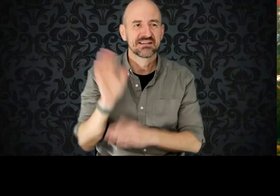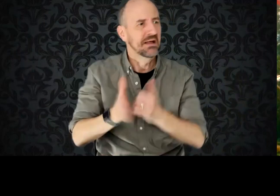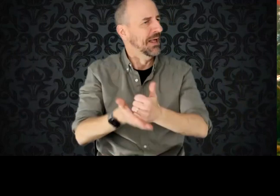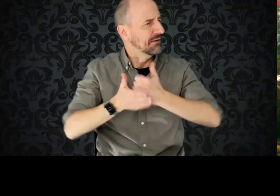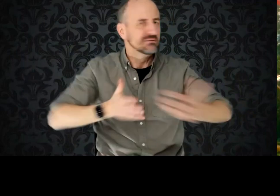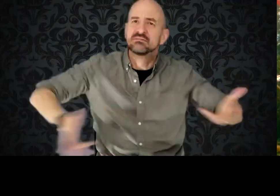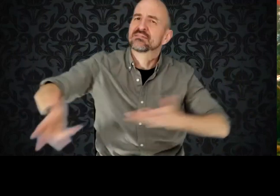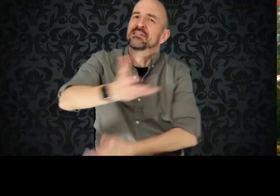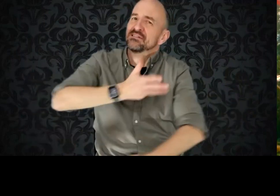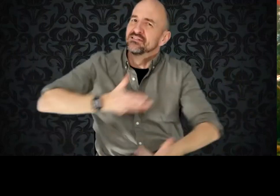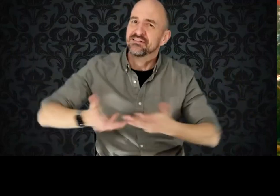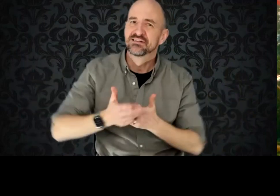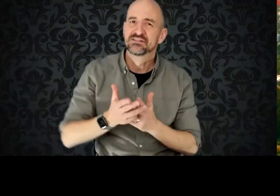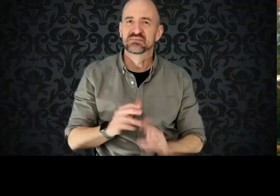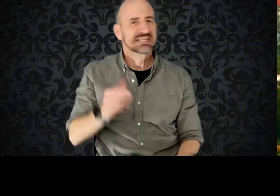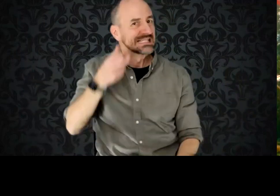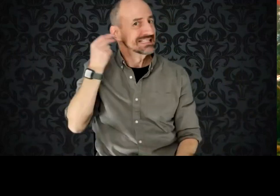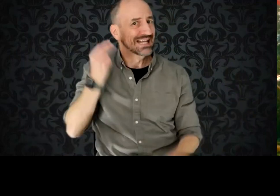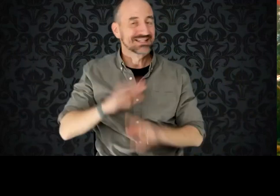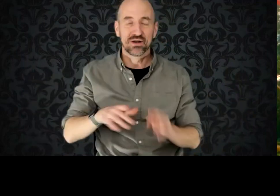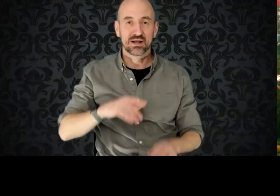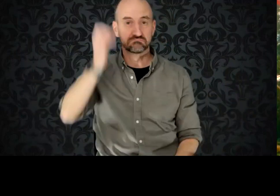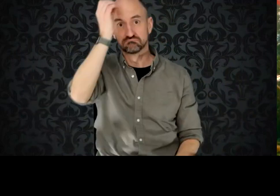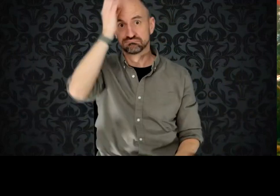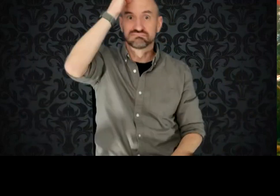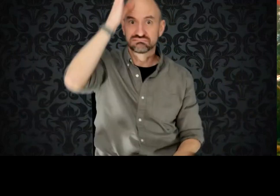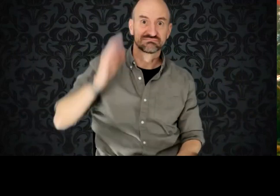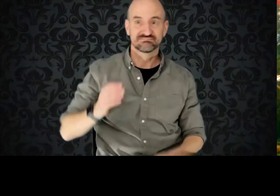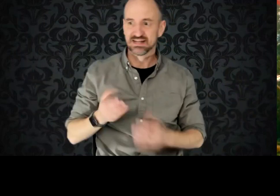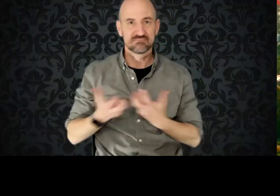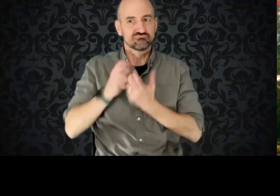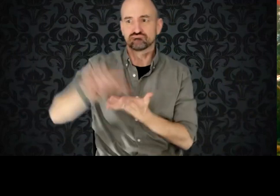I talk about our community mean that whole bringing together of community. That is